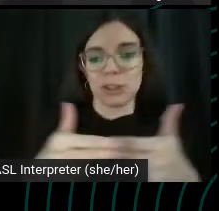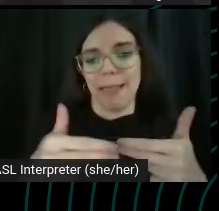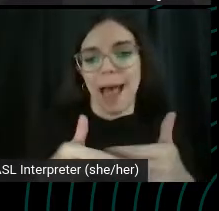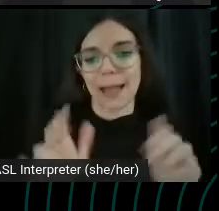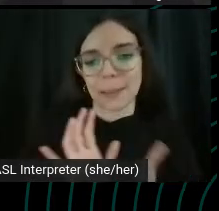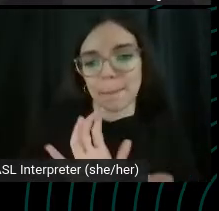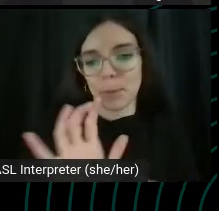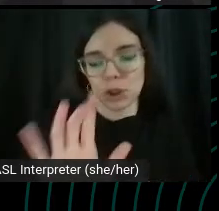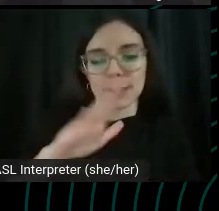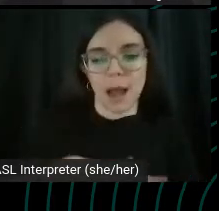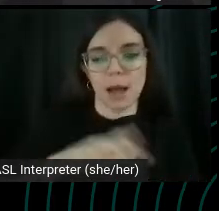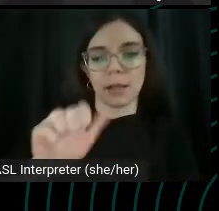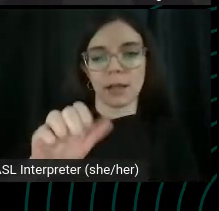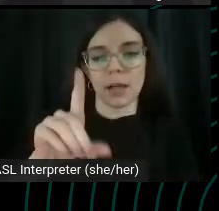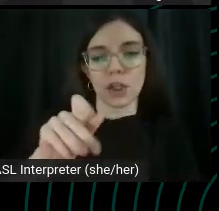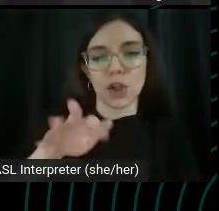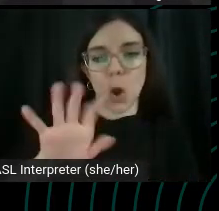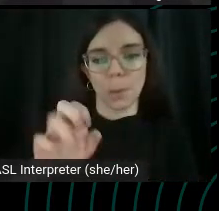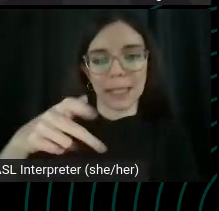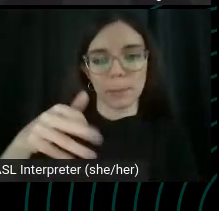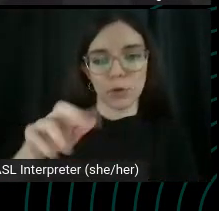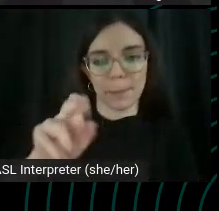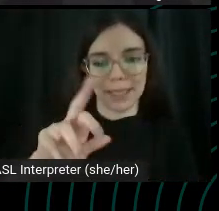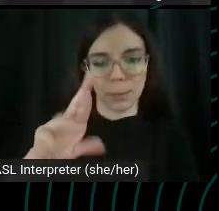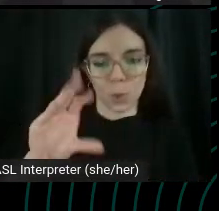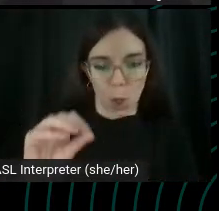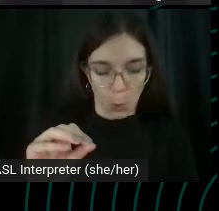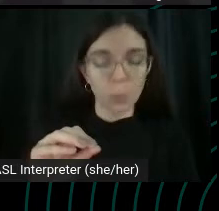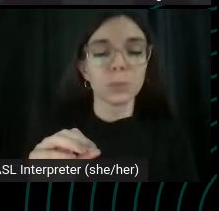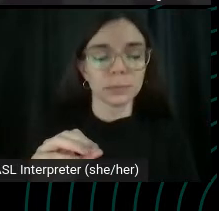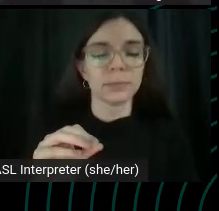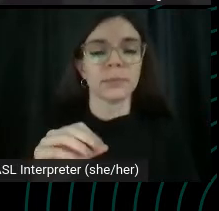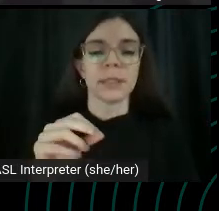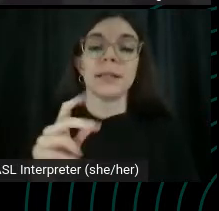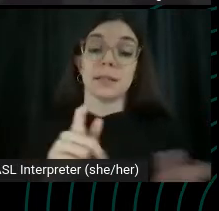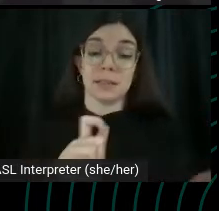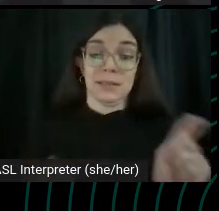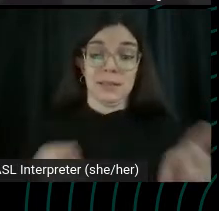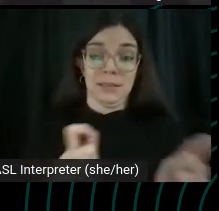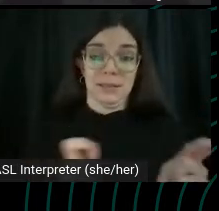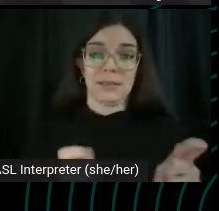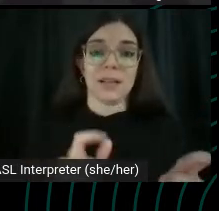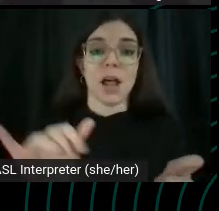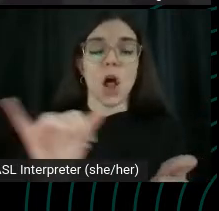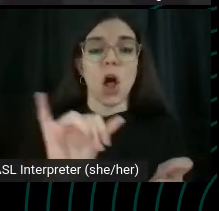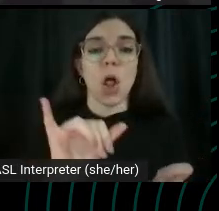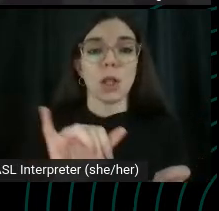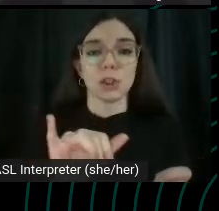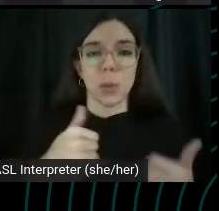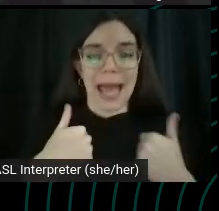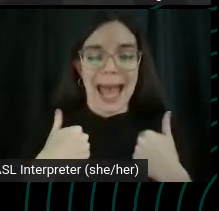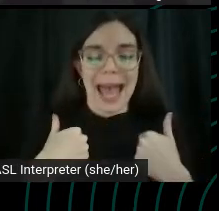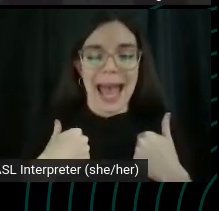What did require additional animation also done in Adobe Premiere Pro, was that rotating high heel shoe that flew in and landed on the title treatment.